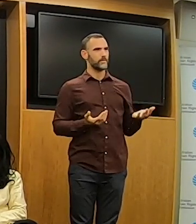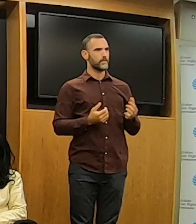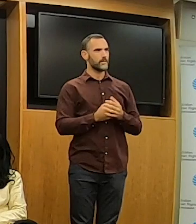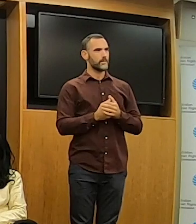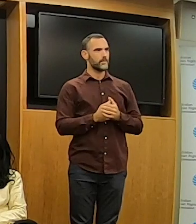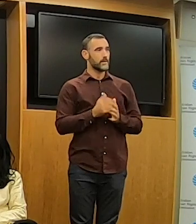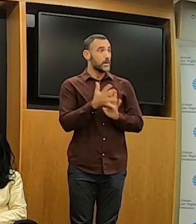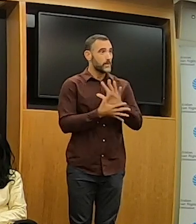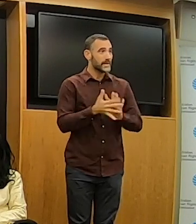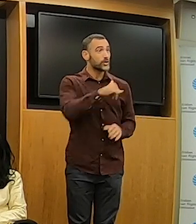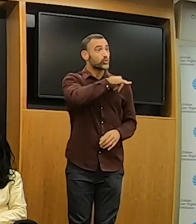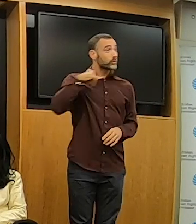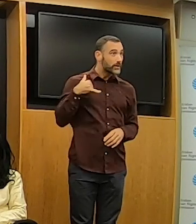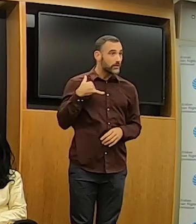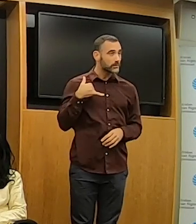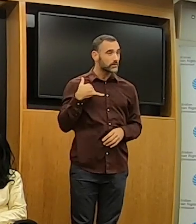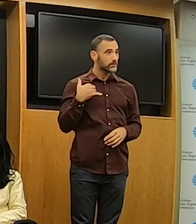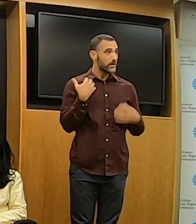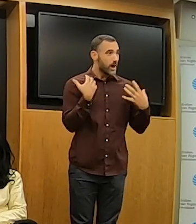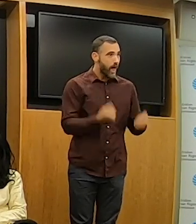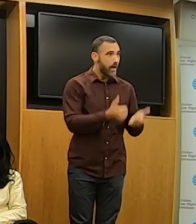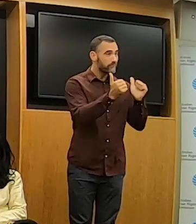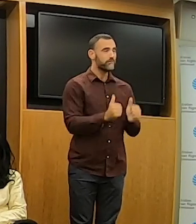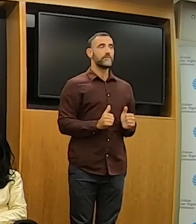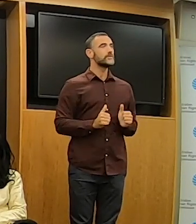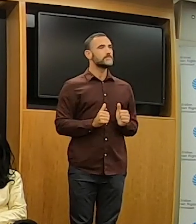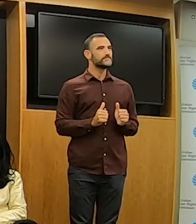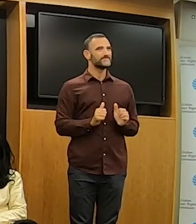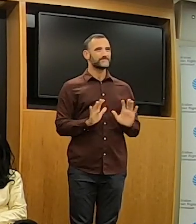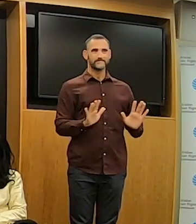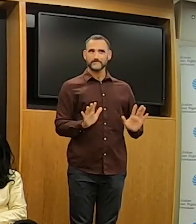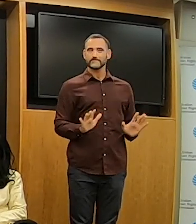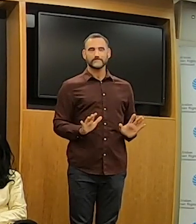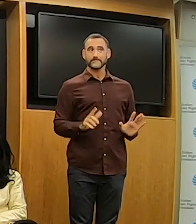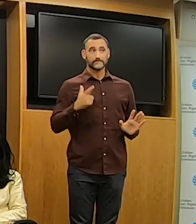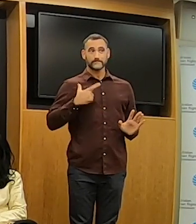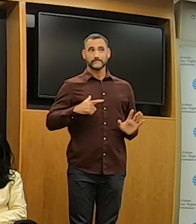a crime but purely because they're seeking asylum